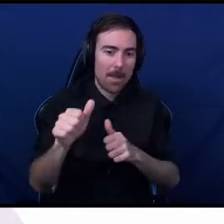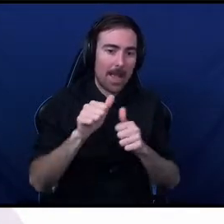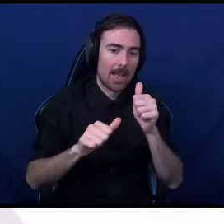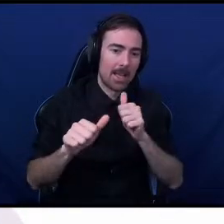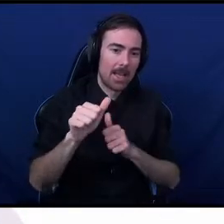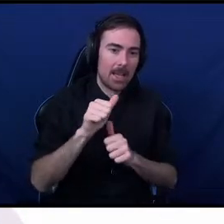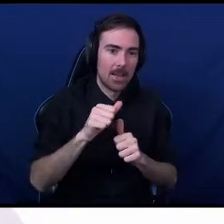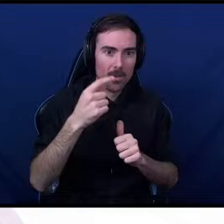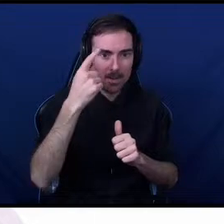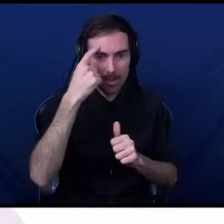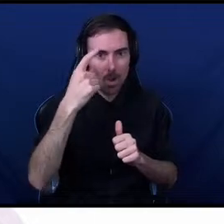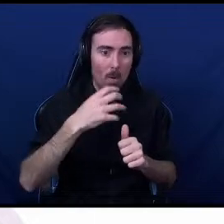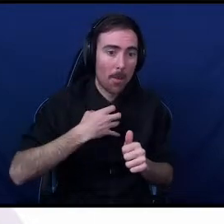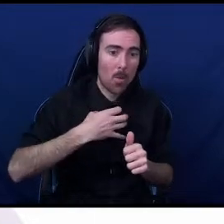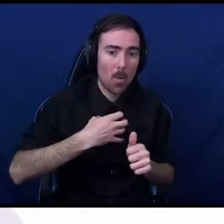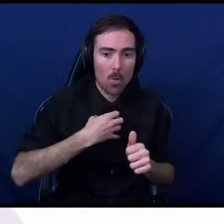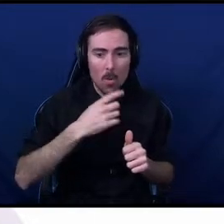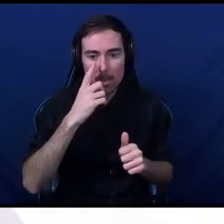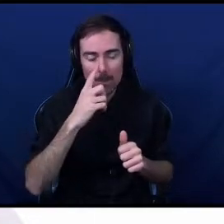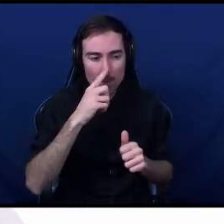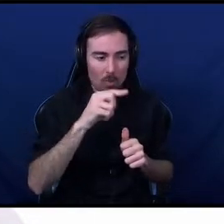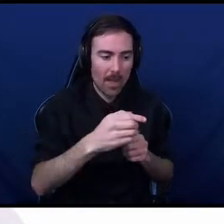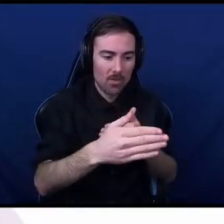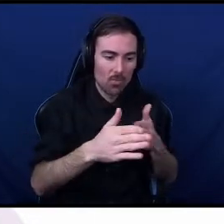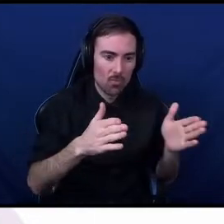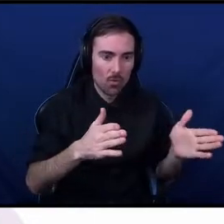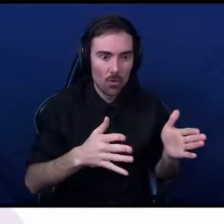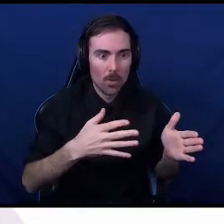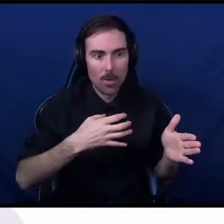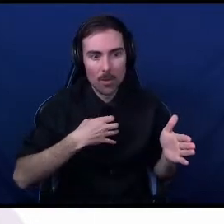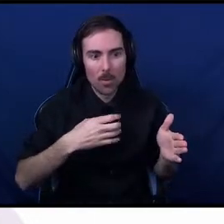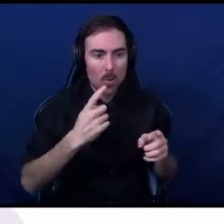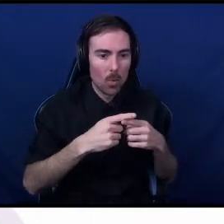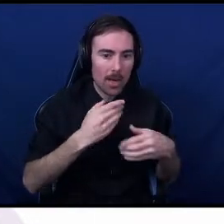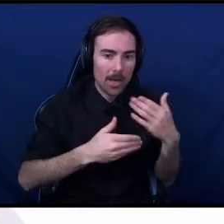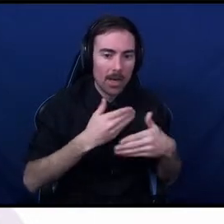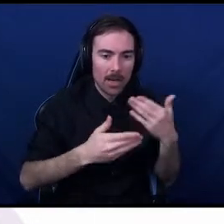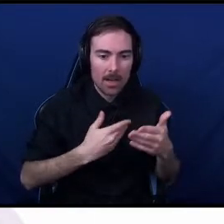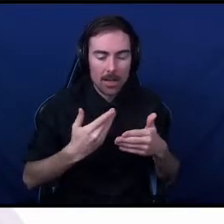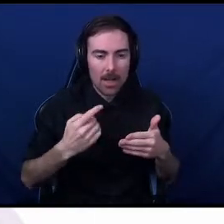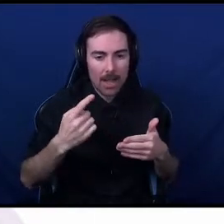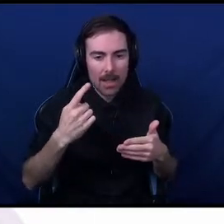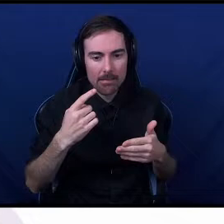just because we want to, you know, make things more efficient. And we could end up with with bad circumstances. But